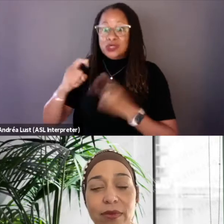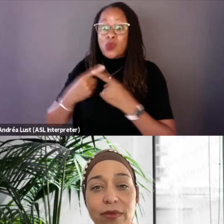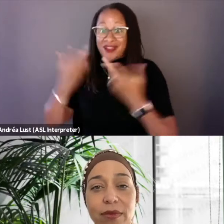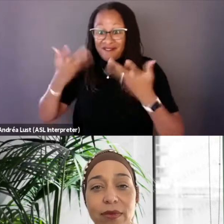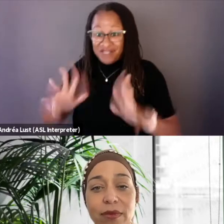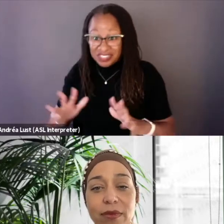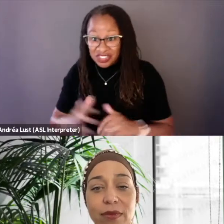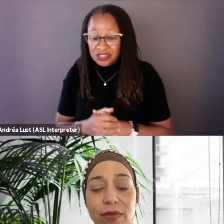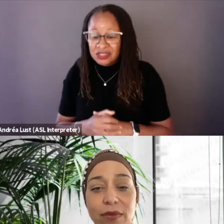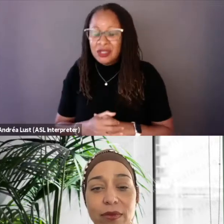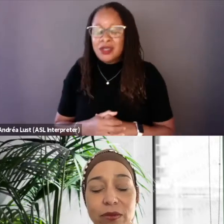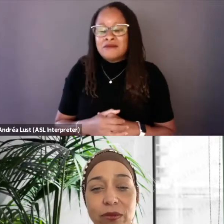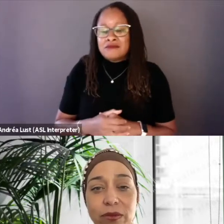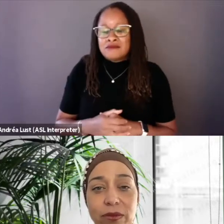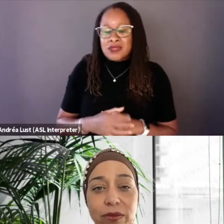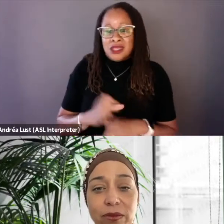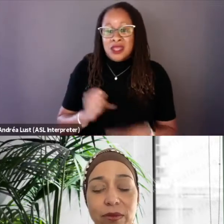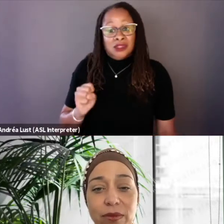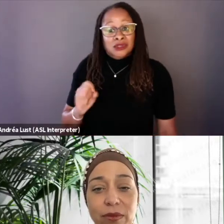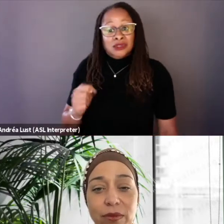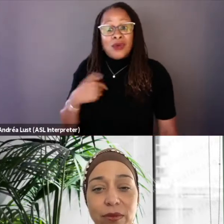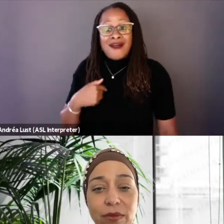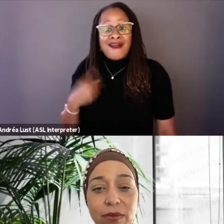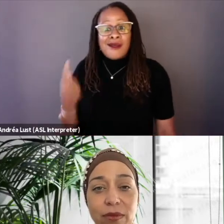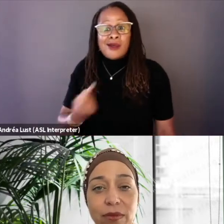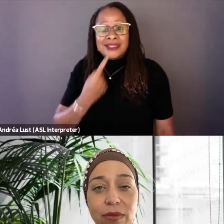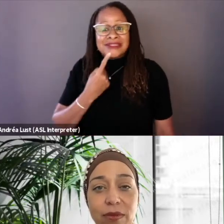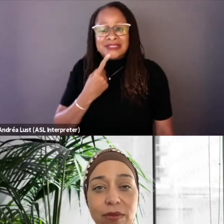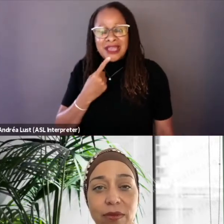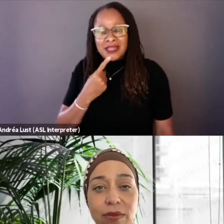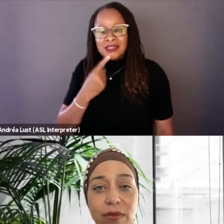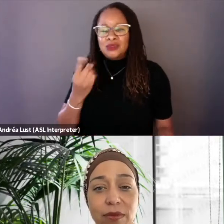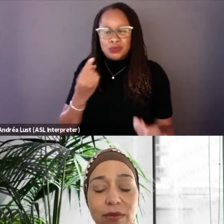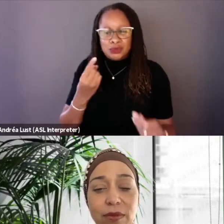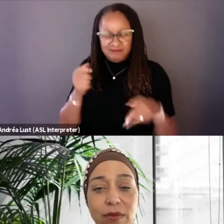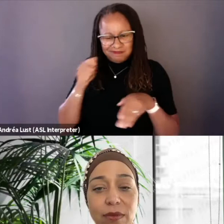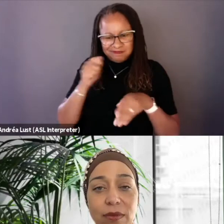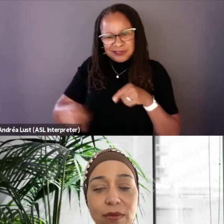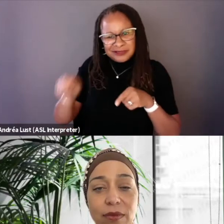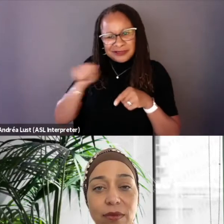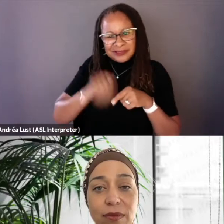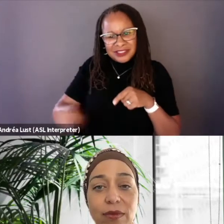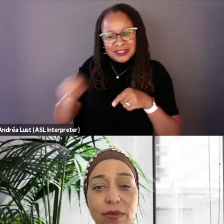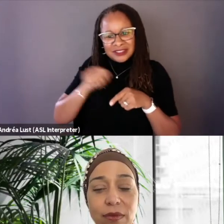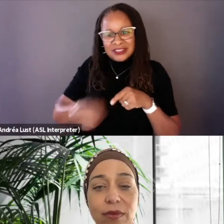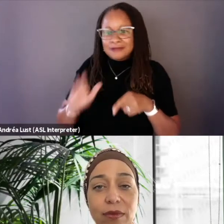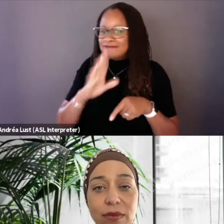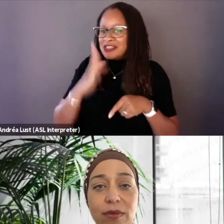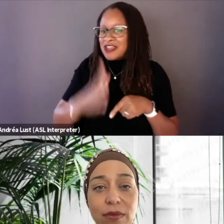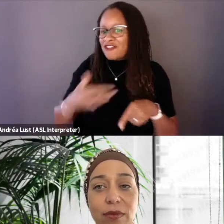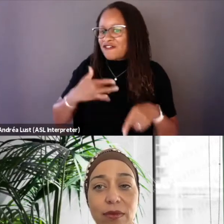And so I would say always be chipping away and never feel like you have to...